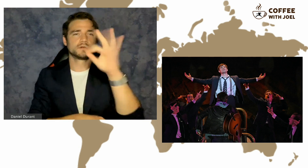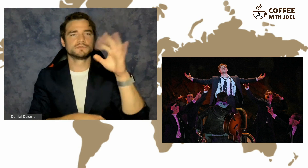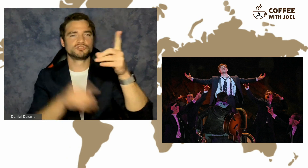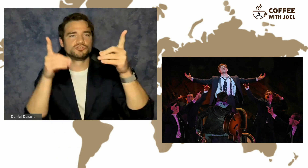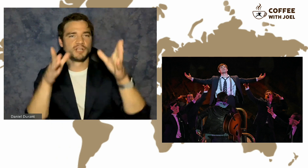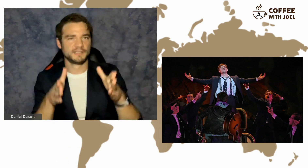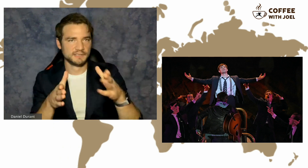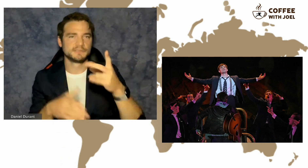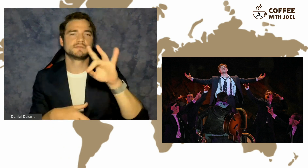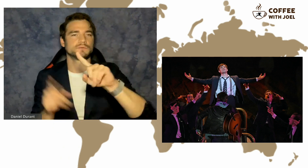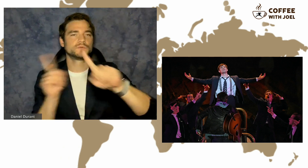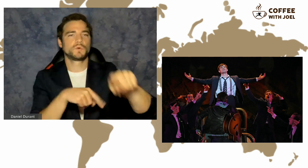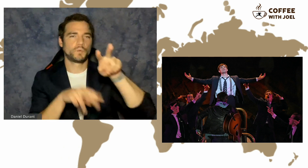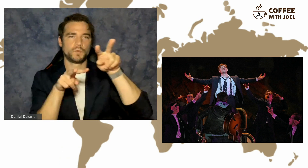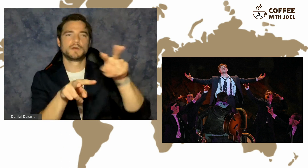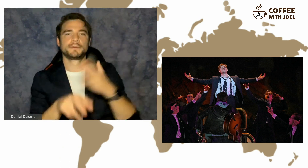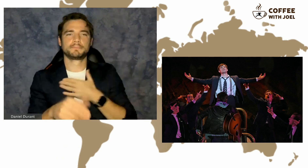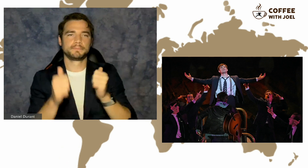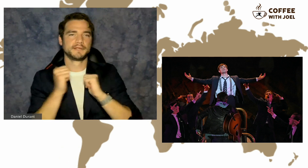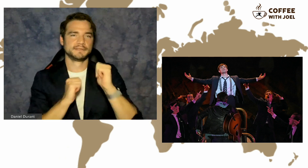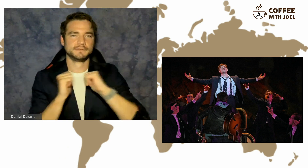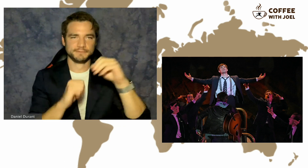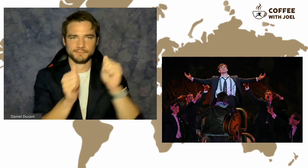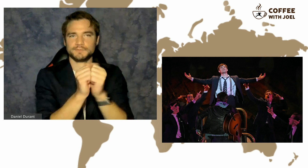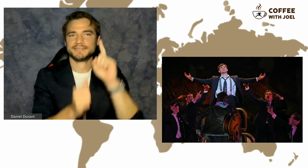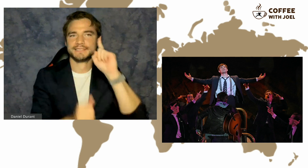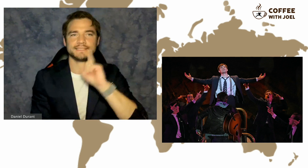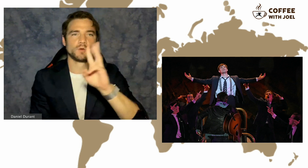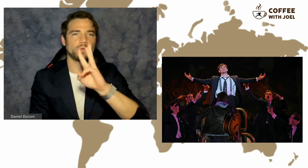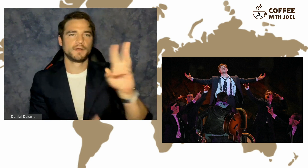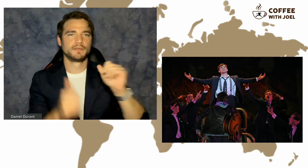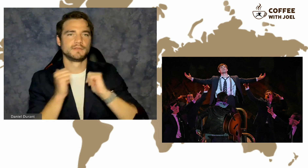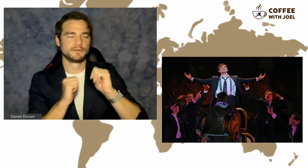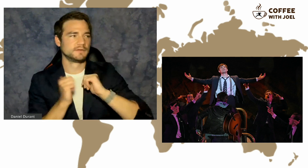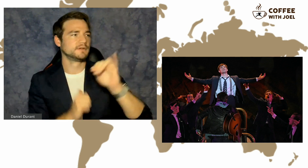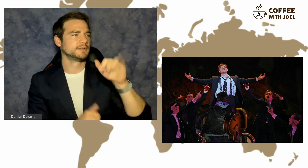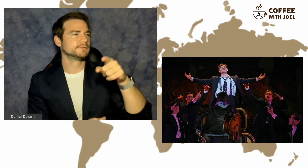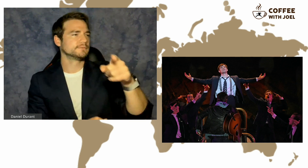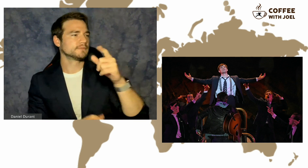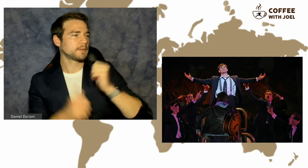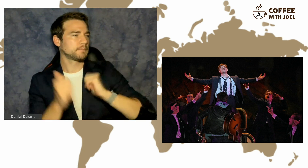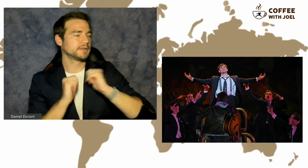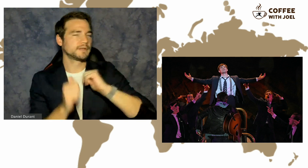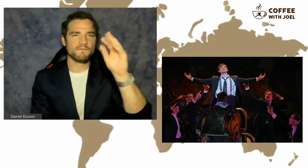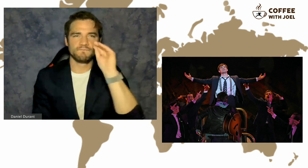One of the directors did go watch my play with Deaf West Theatre,